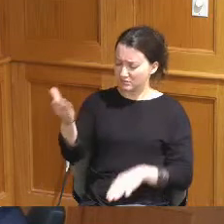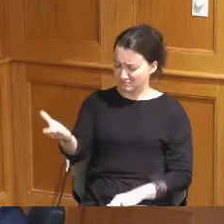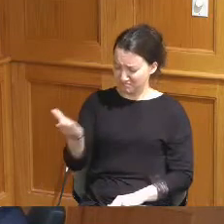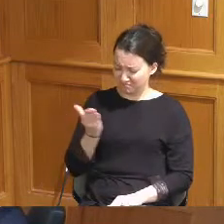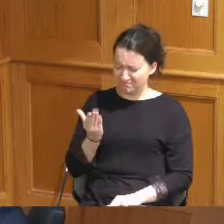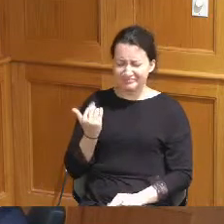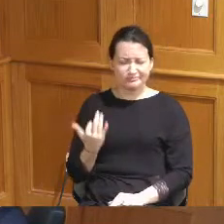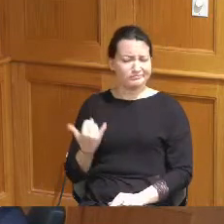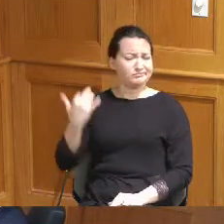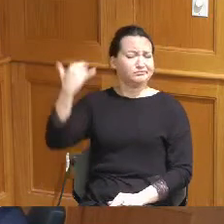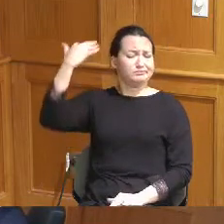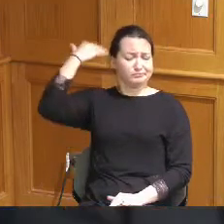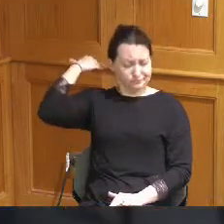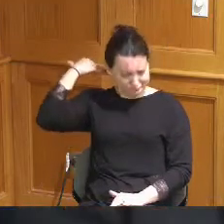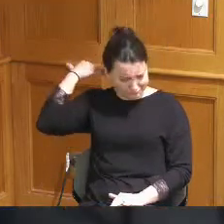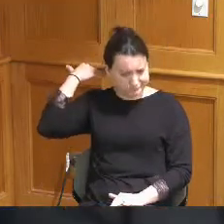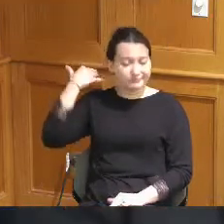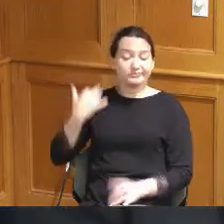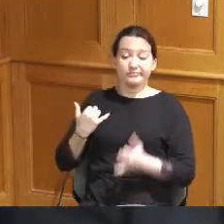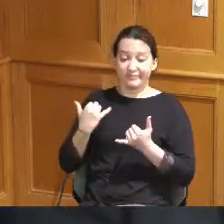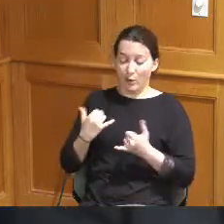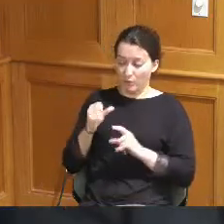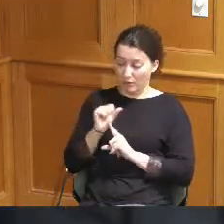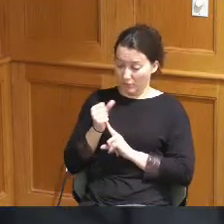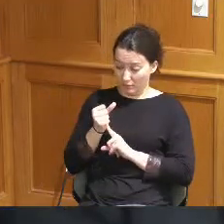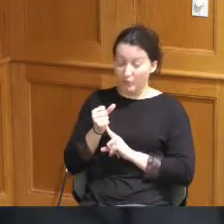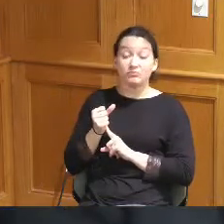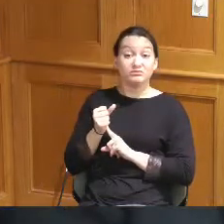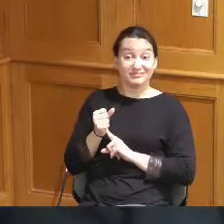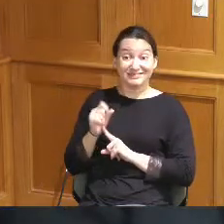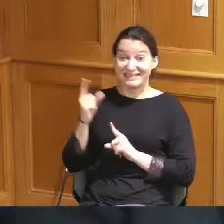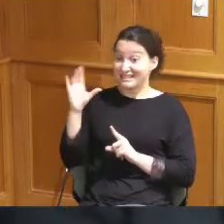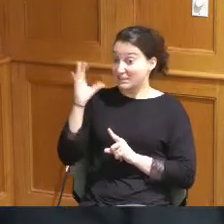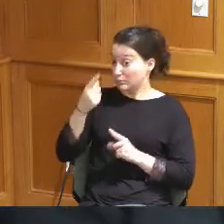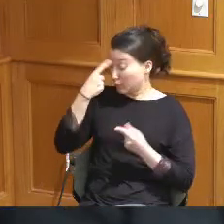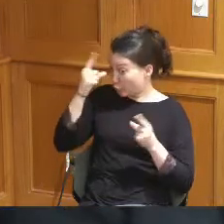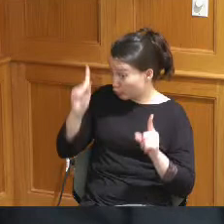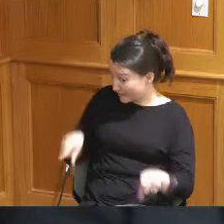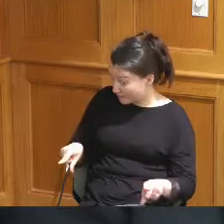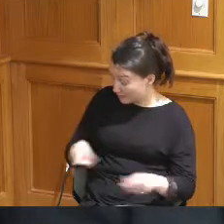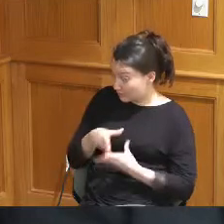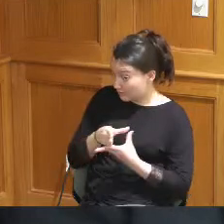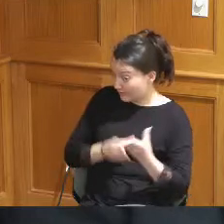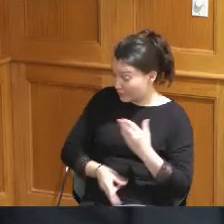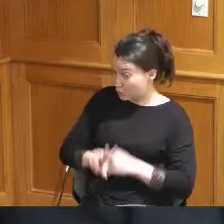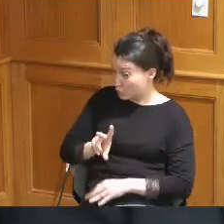years ago and we're at a place now where we have come into agreement on phase 2A in addition to